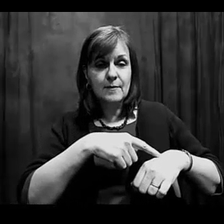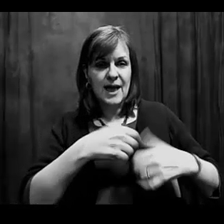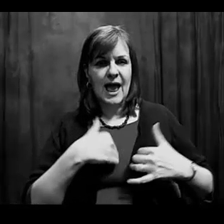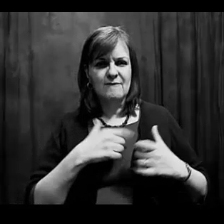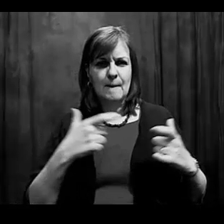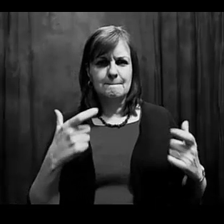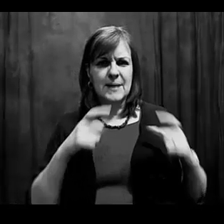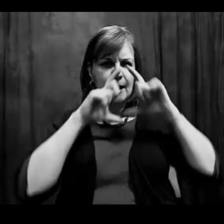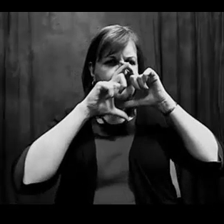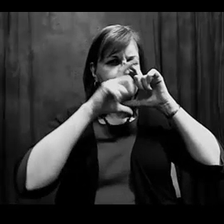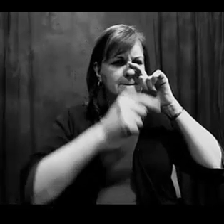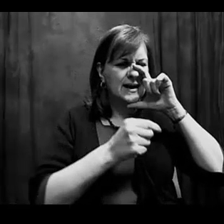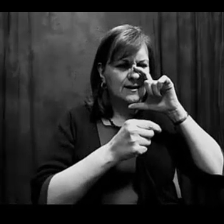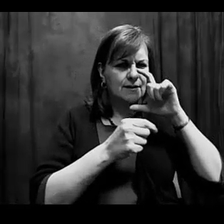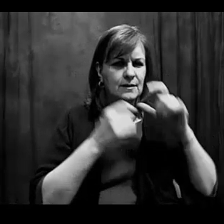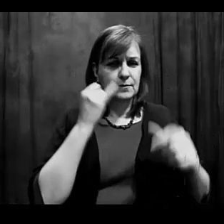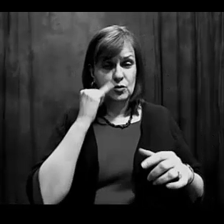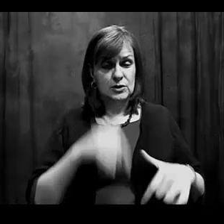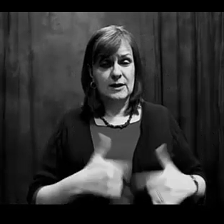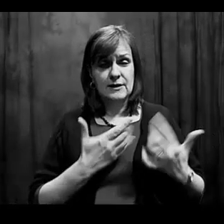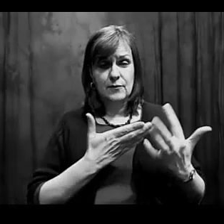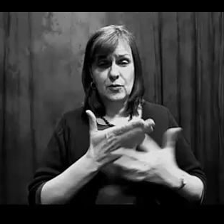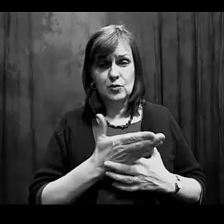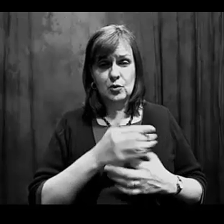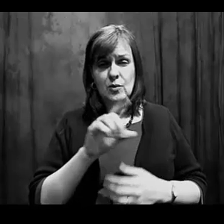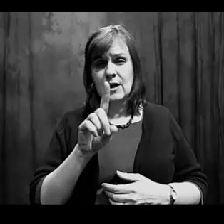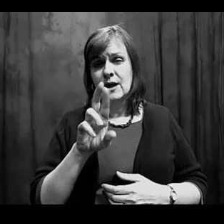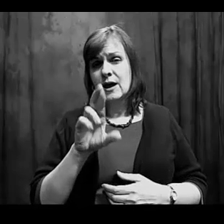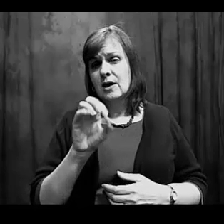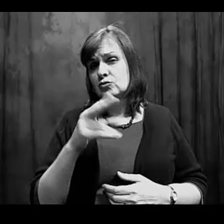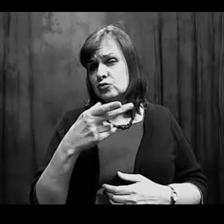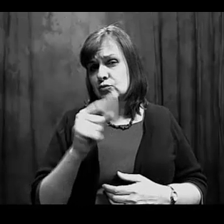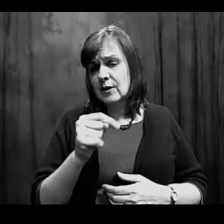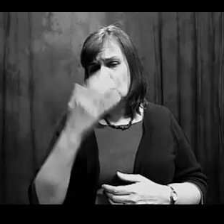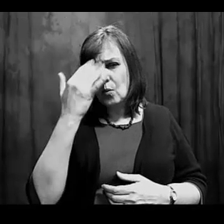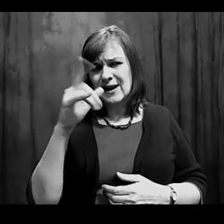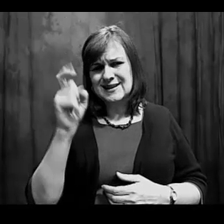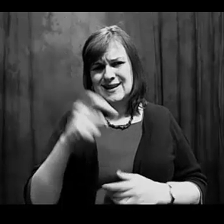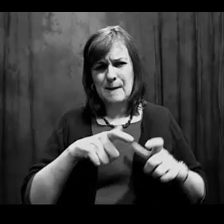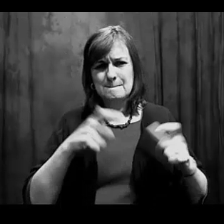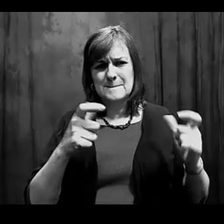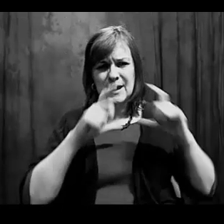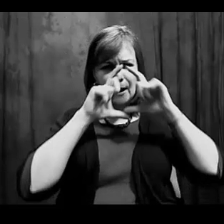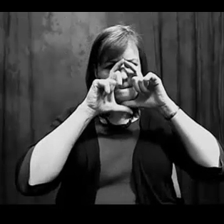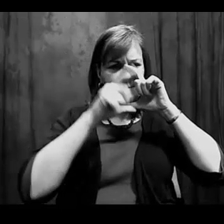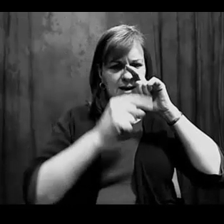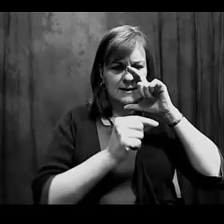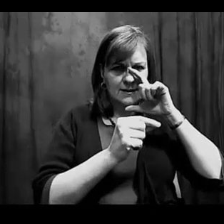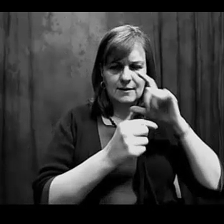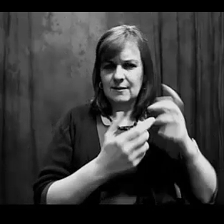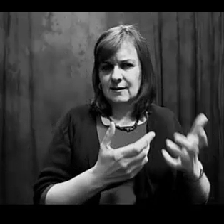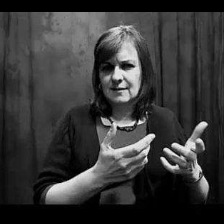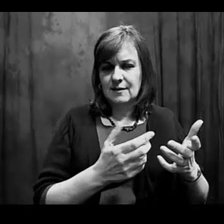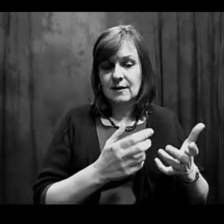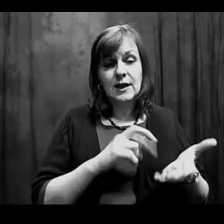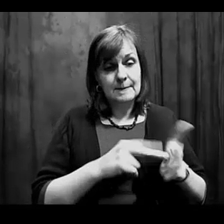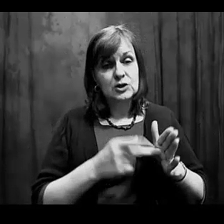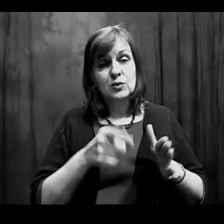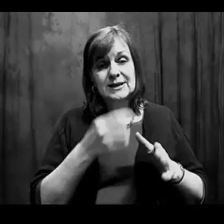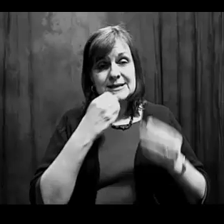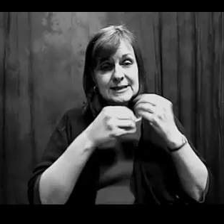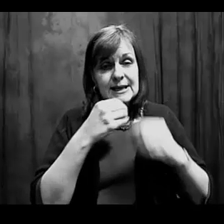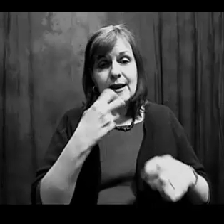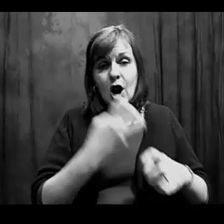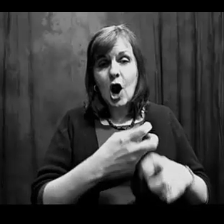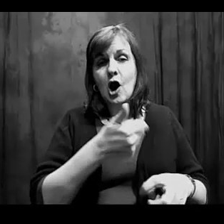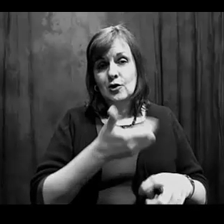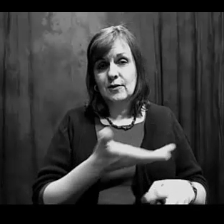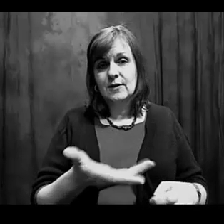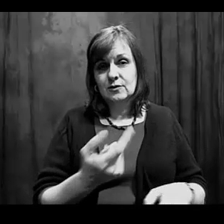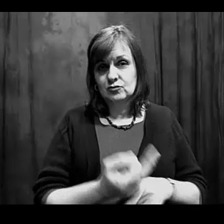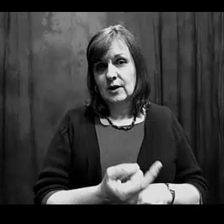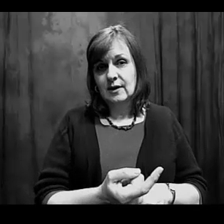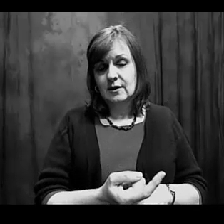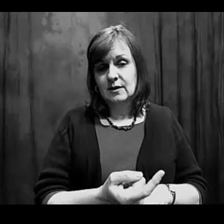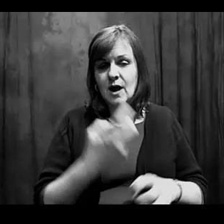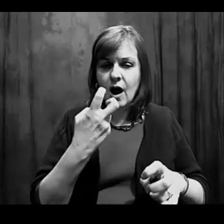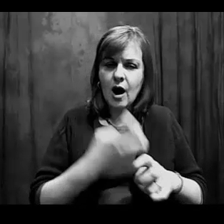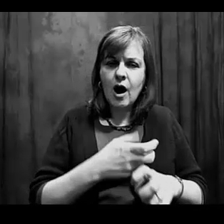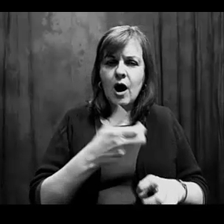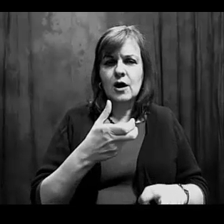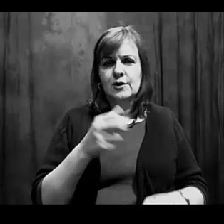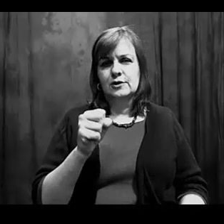those that actually survived a drought had big beaks! well if you're gonna survive a drought why would you need a big beak??